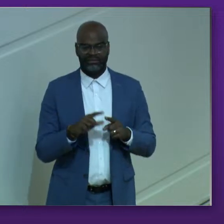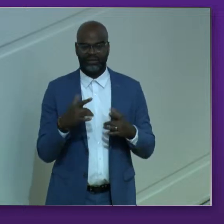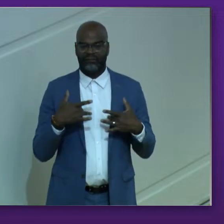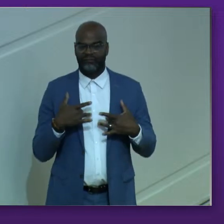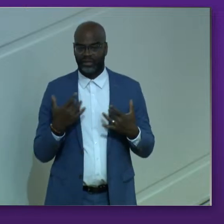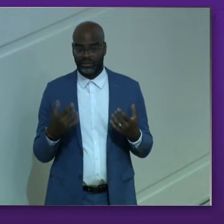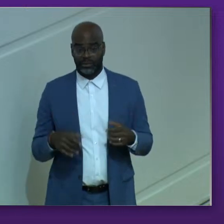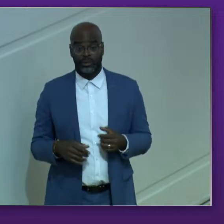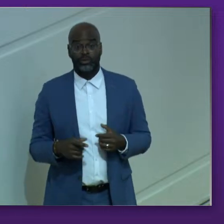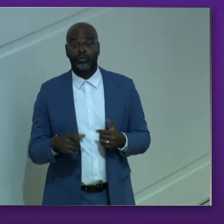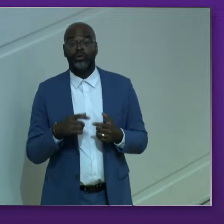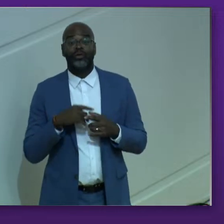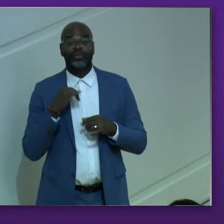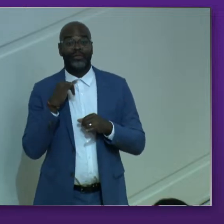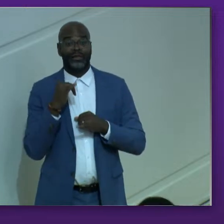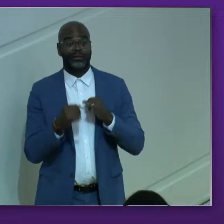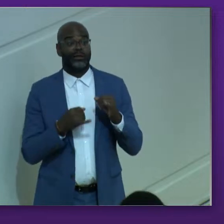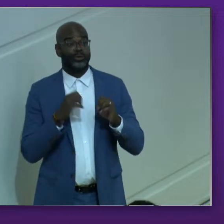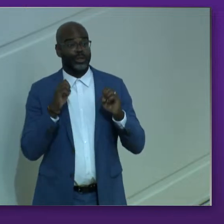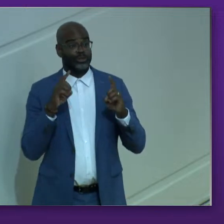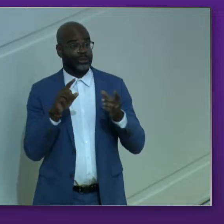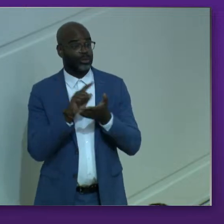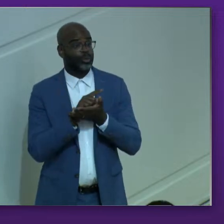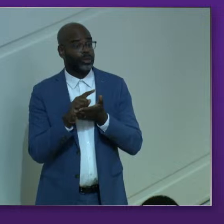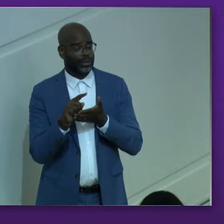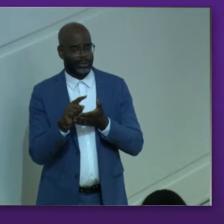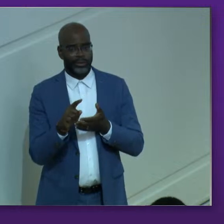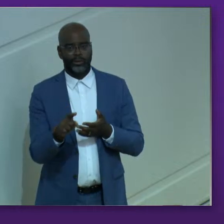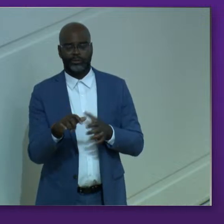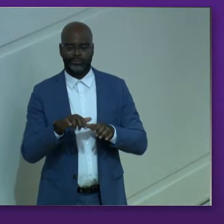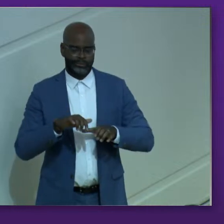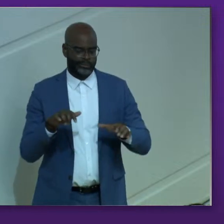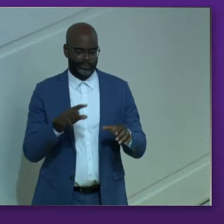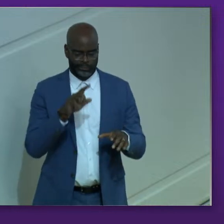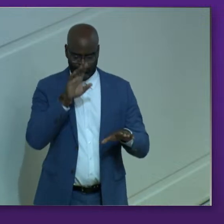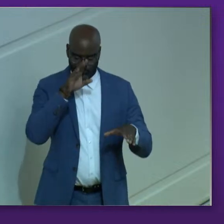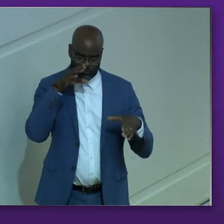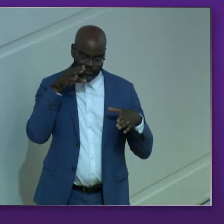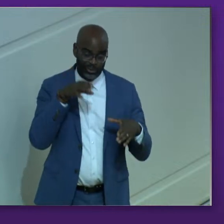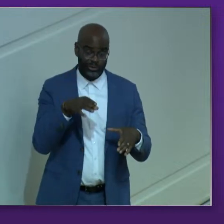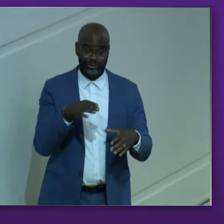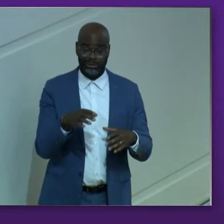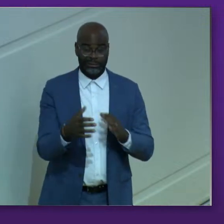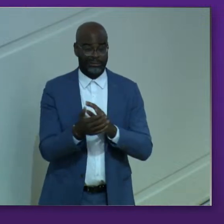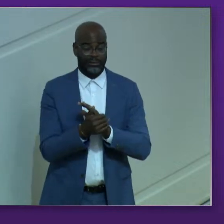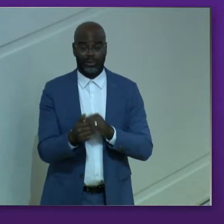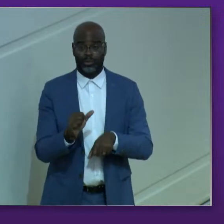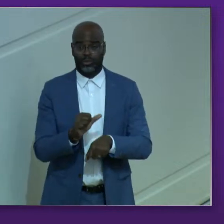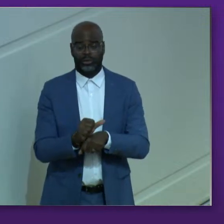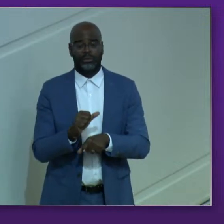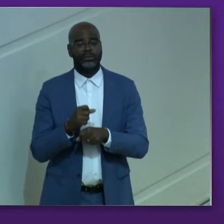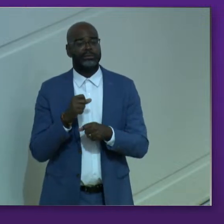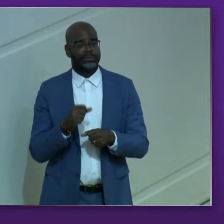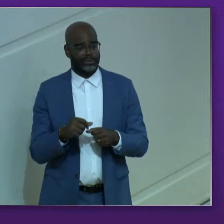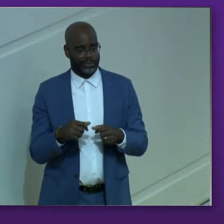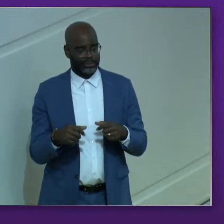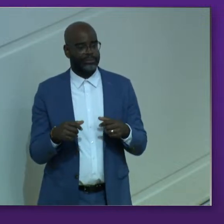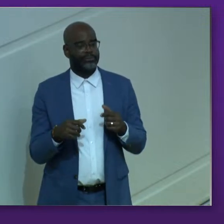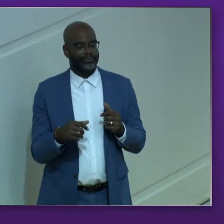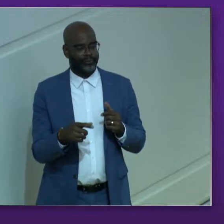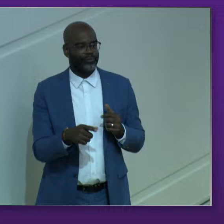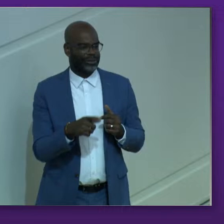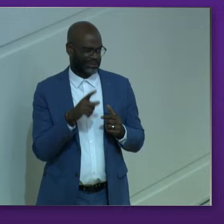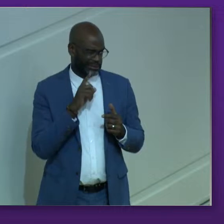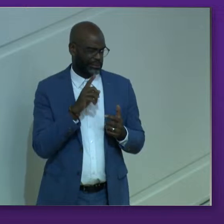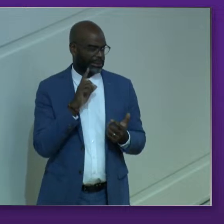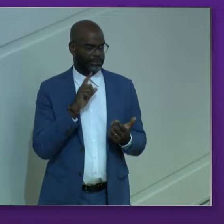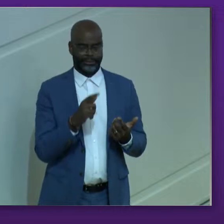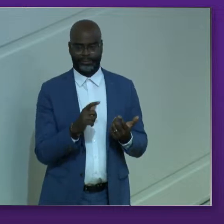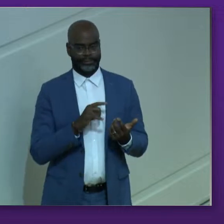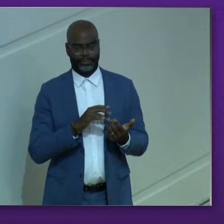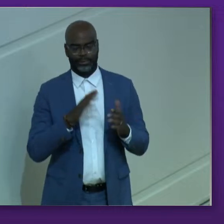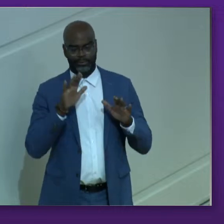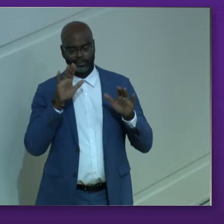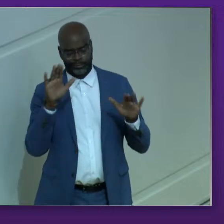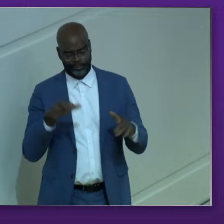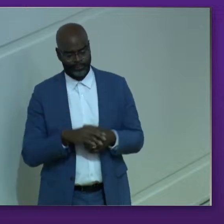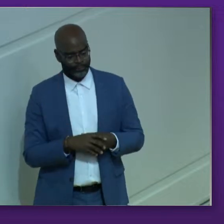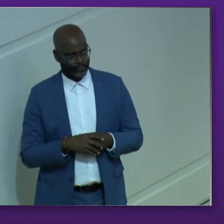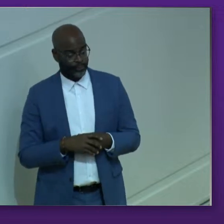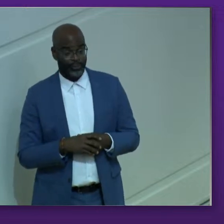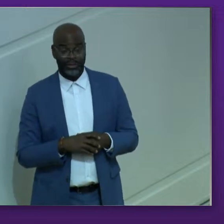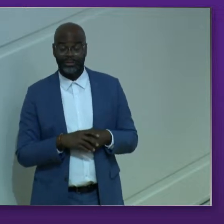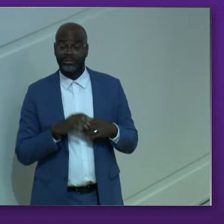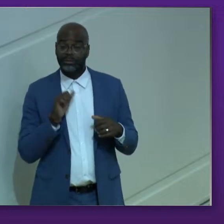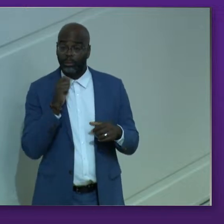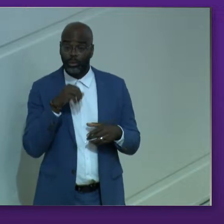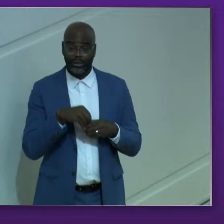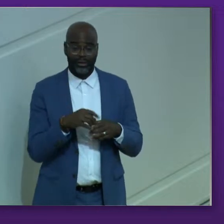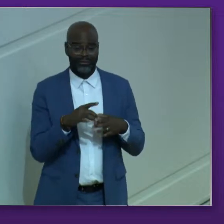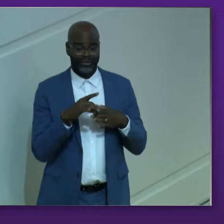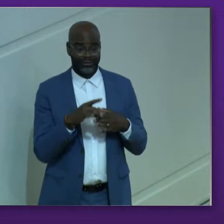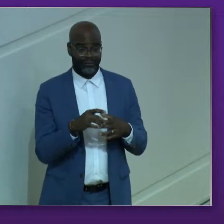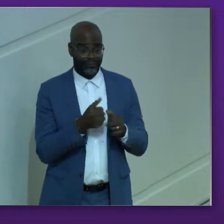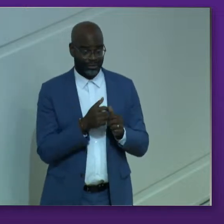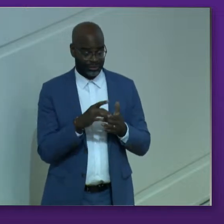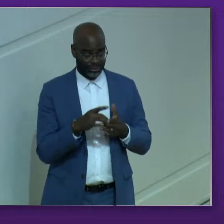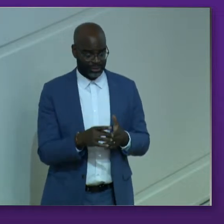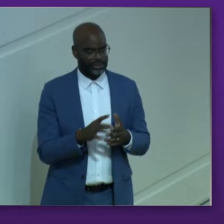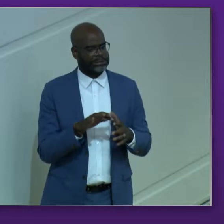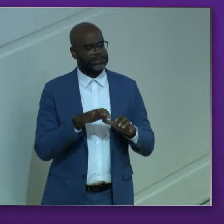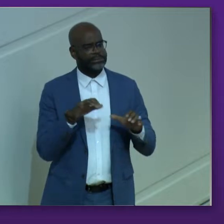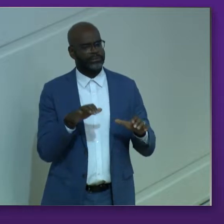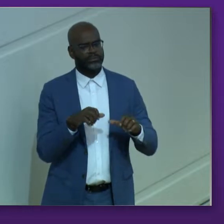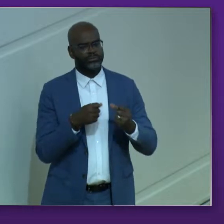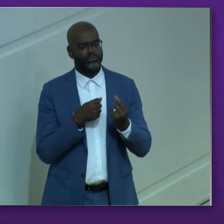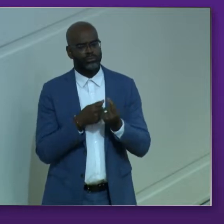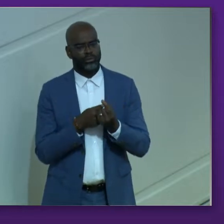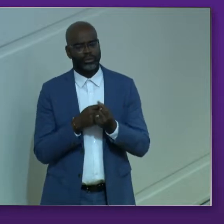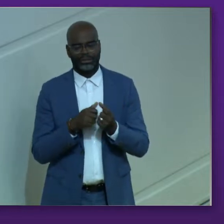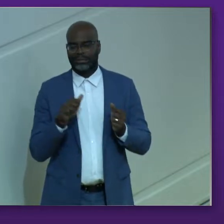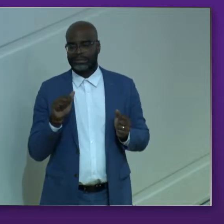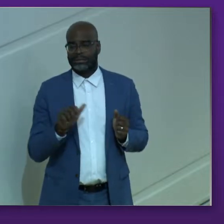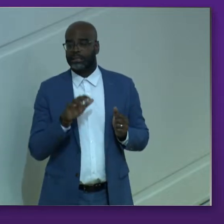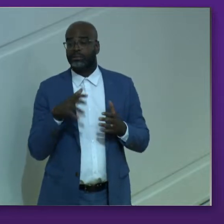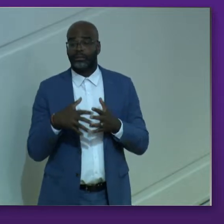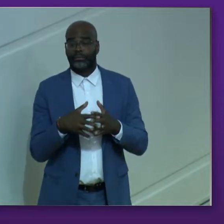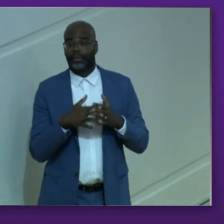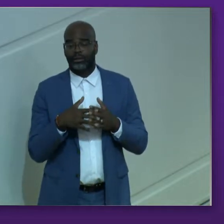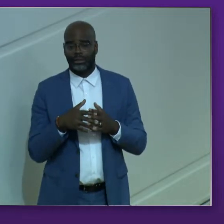VARIOUS COMMITTEES AND EVENTS